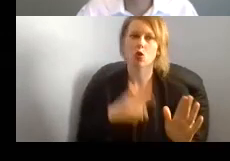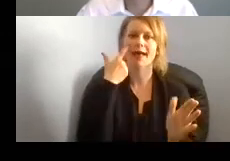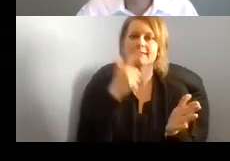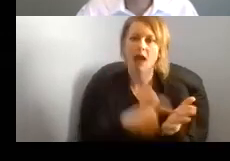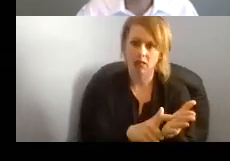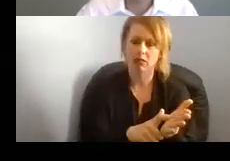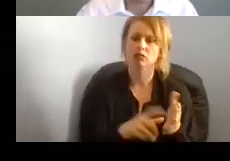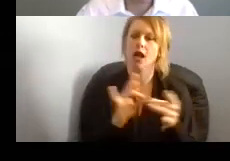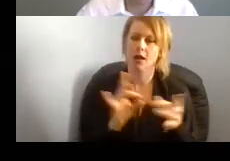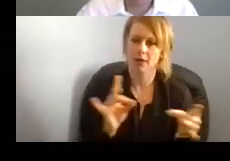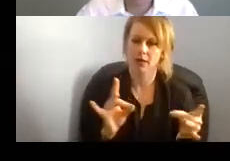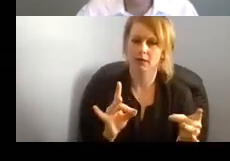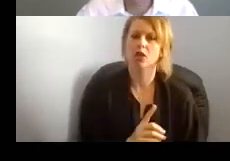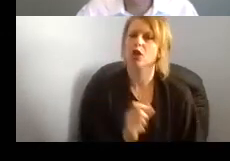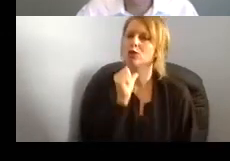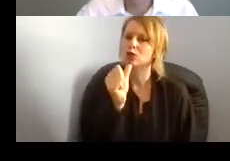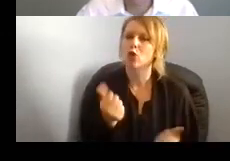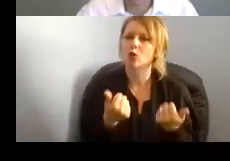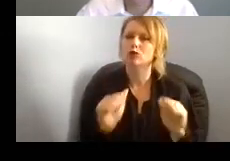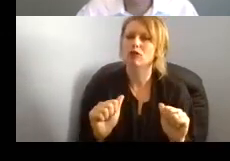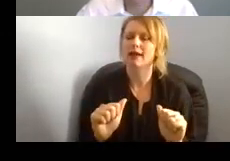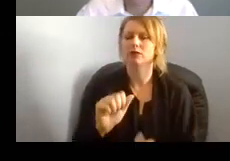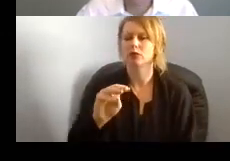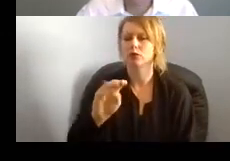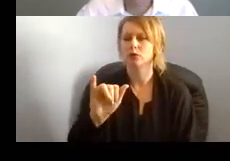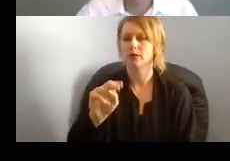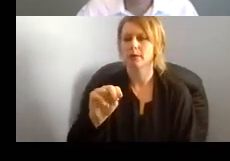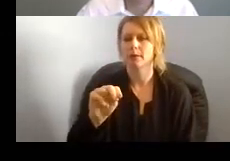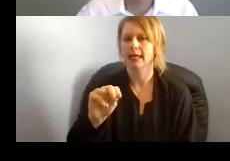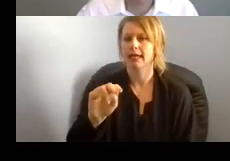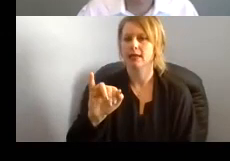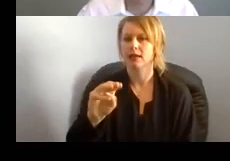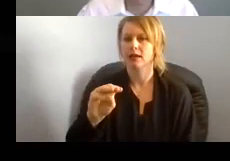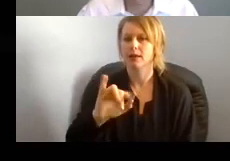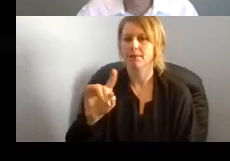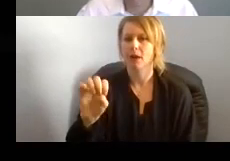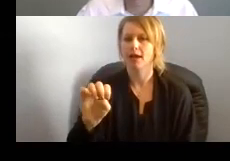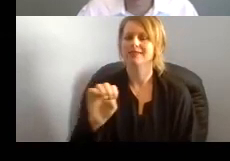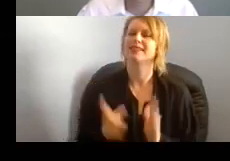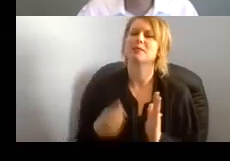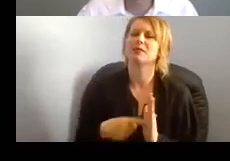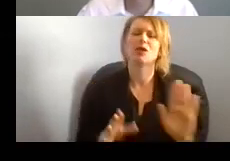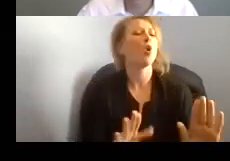Don’t try and minimize it. There is a tendency to try and either cheer them up and go, well, I know it’s bad, but we get to do –